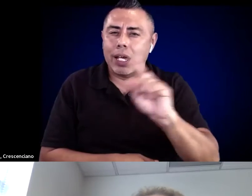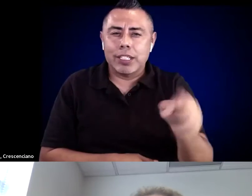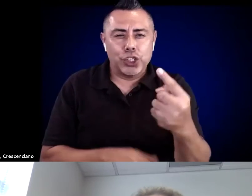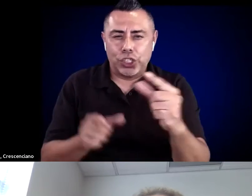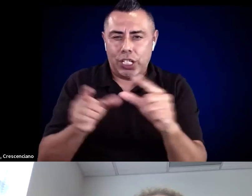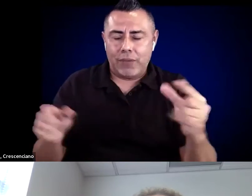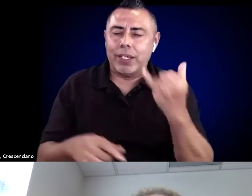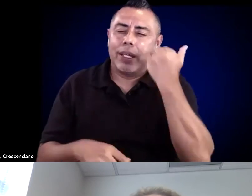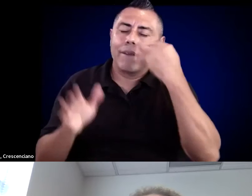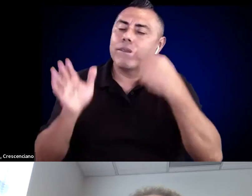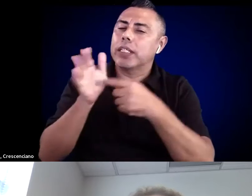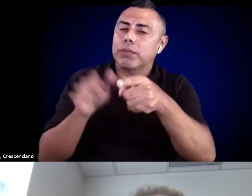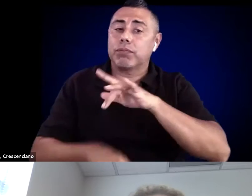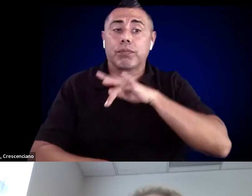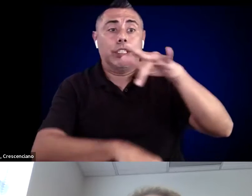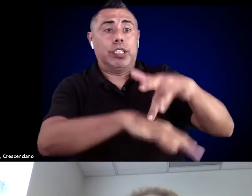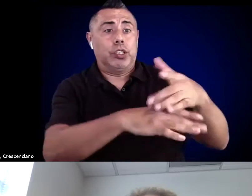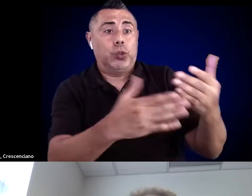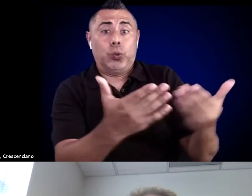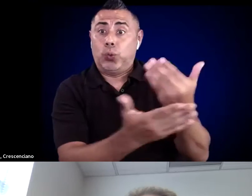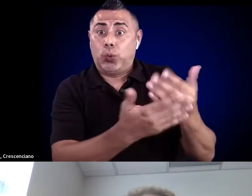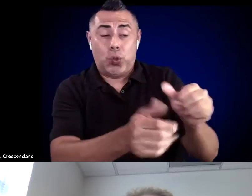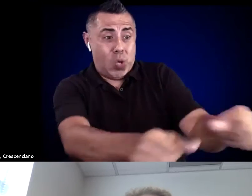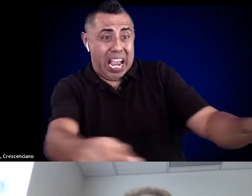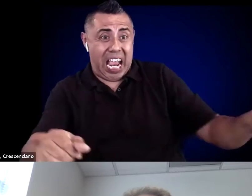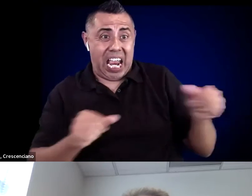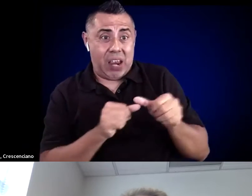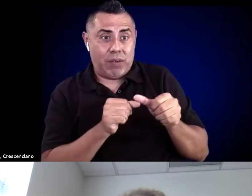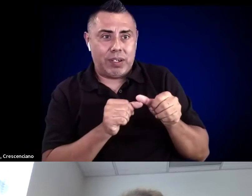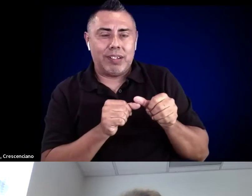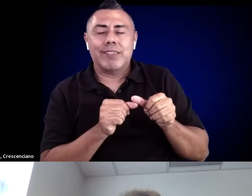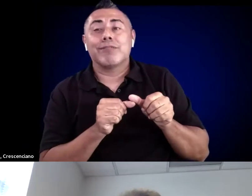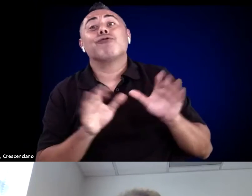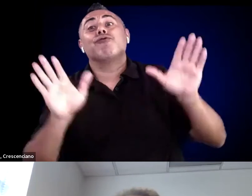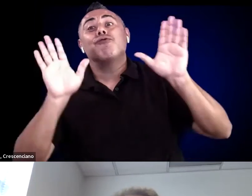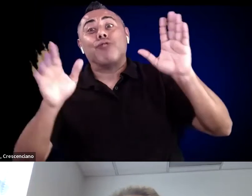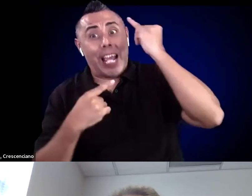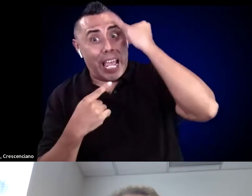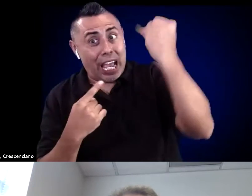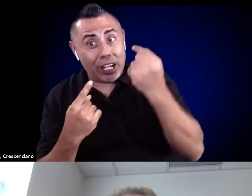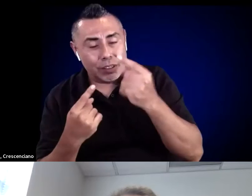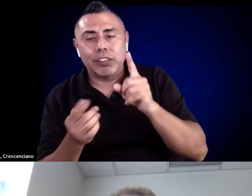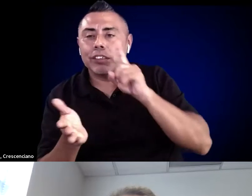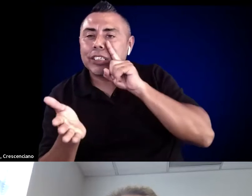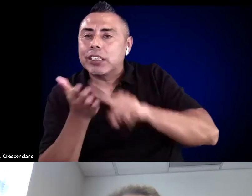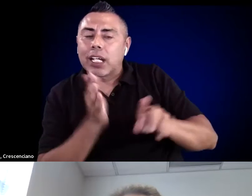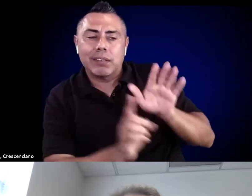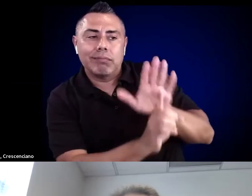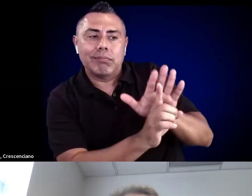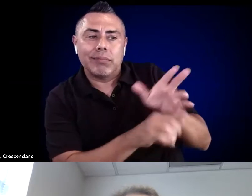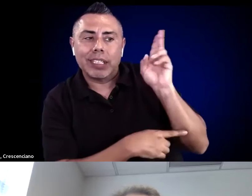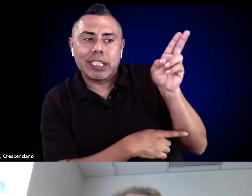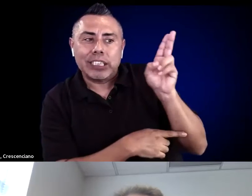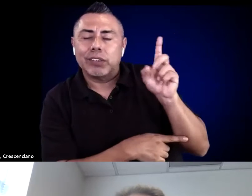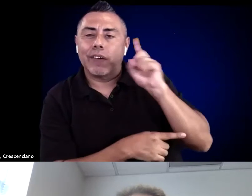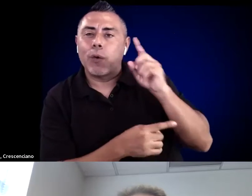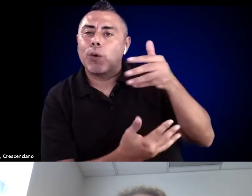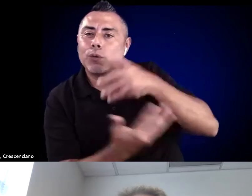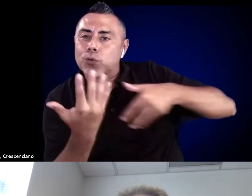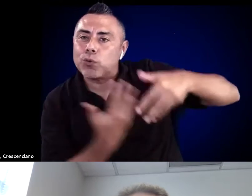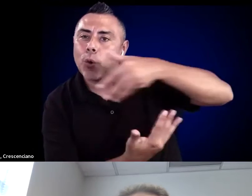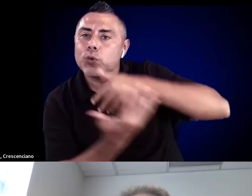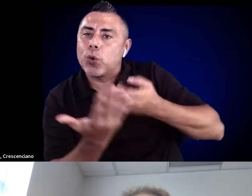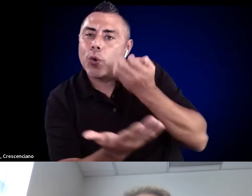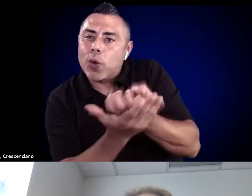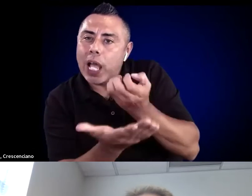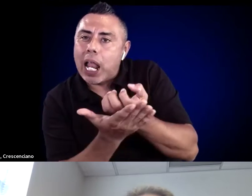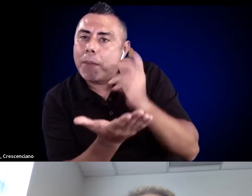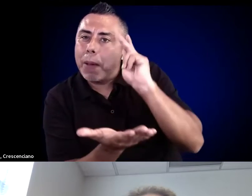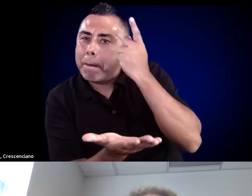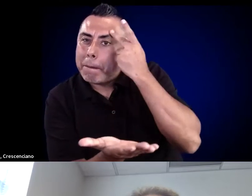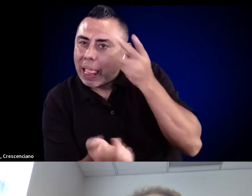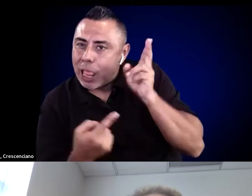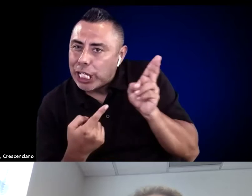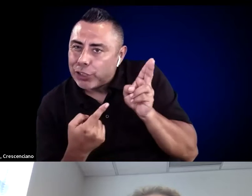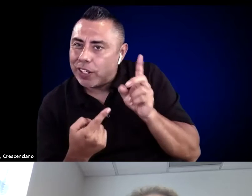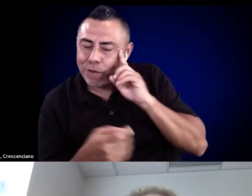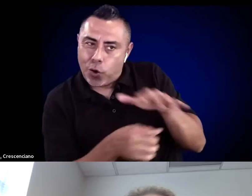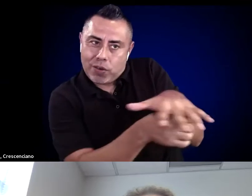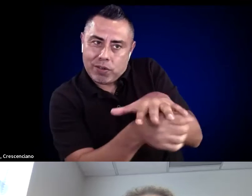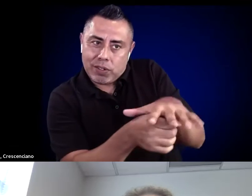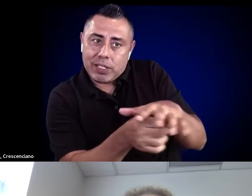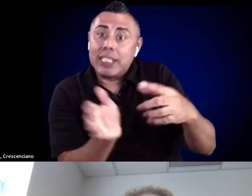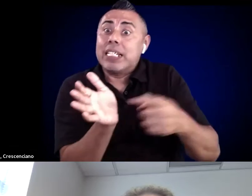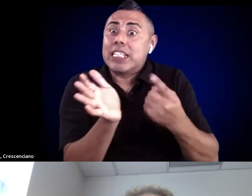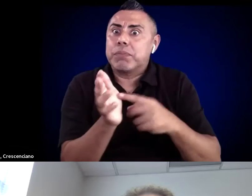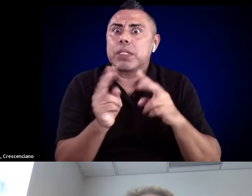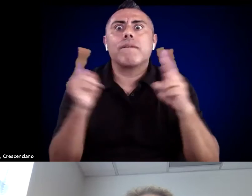Rebecca Tarvin (she/her): uh it's a great idea to read up on the history. You know the social, social, ah, economic and political history of that location. That can be really important, because it gives you a sense of